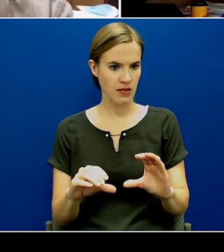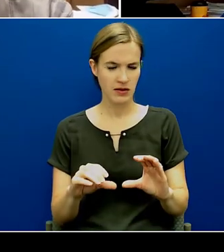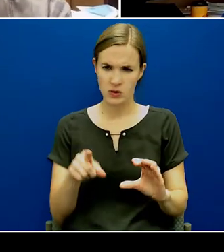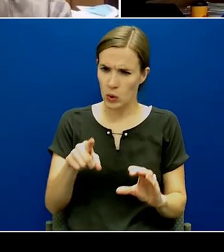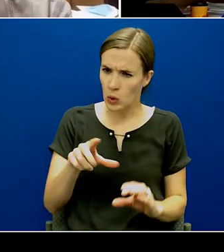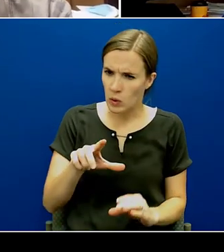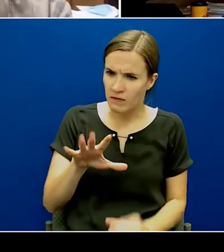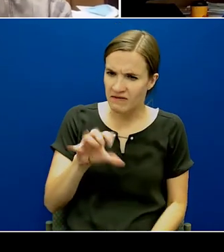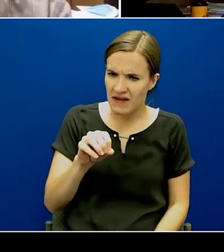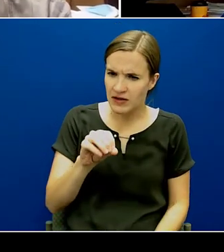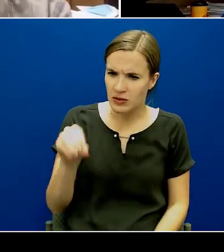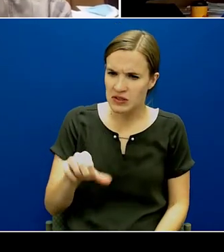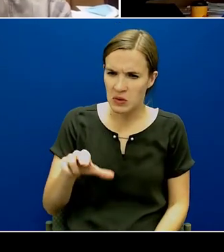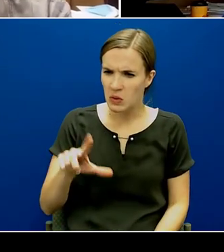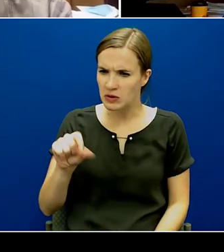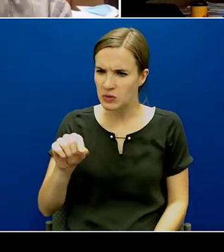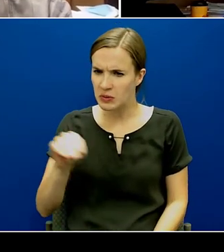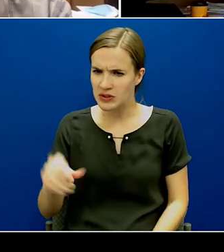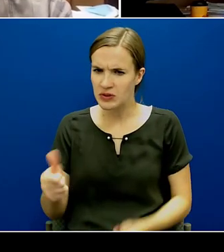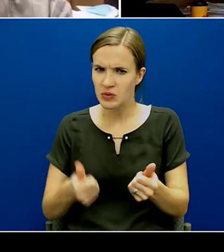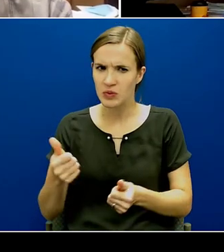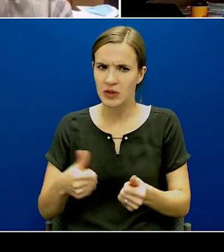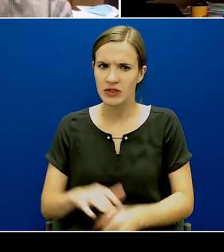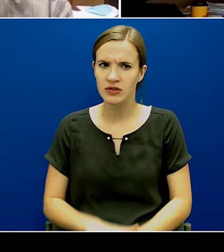with, with taxes and with the local Trans IV,